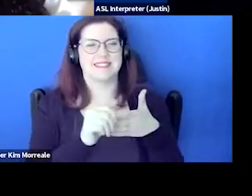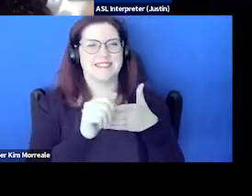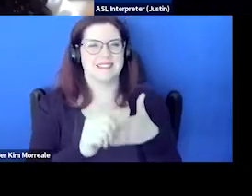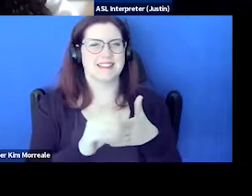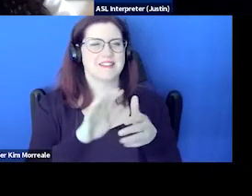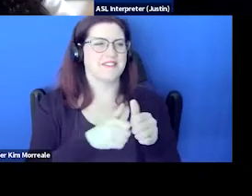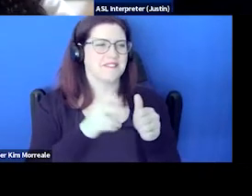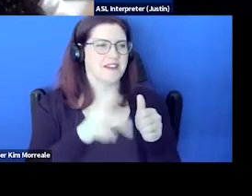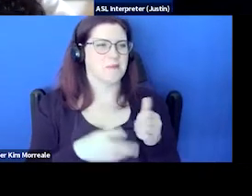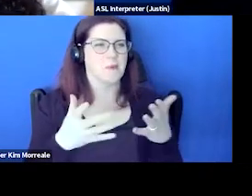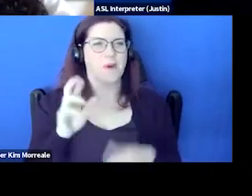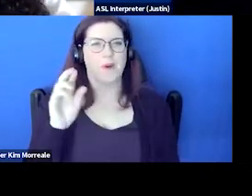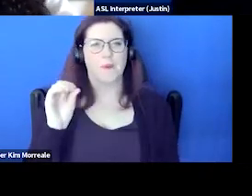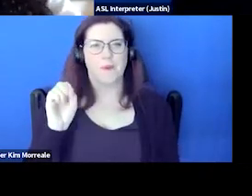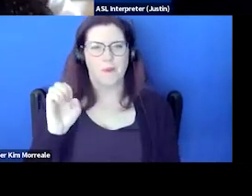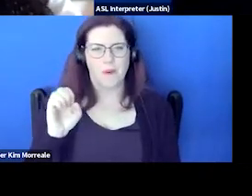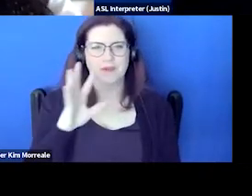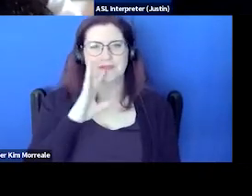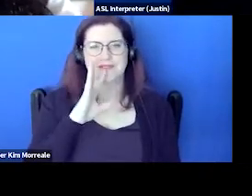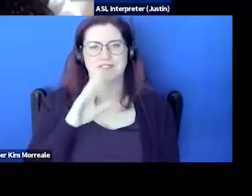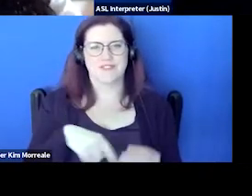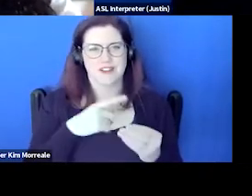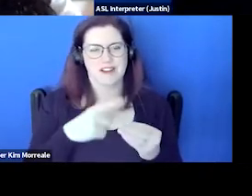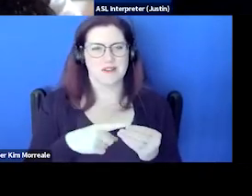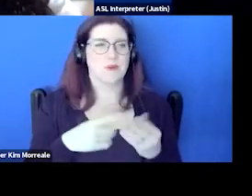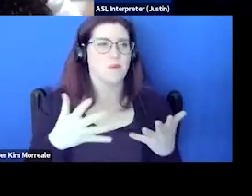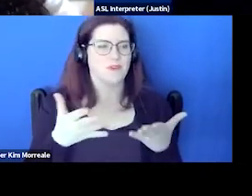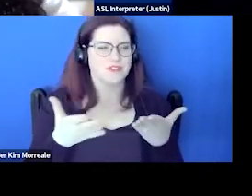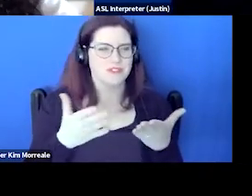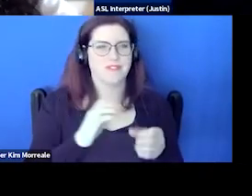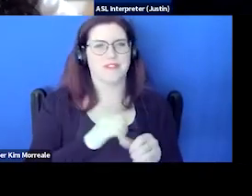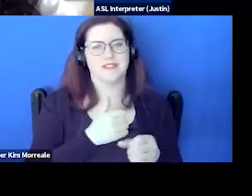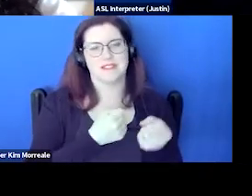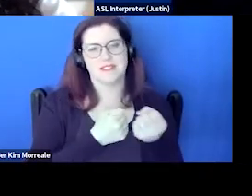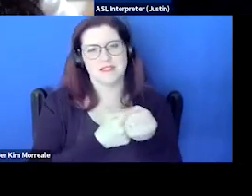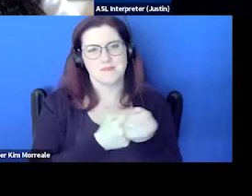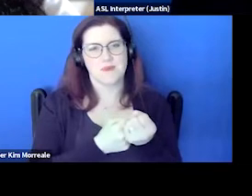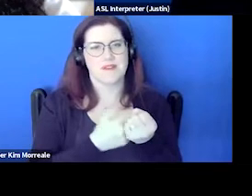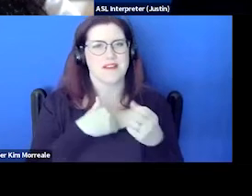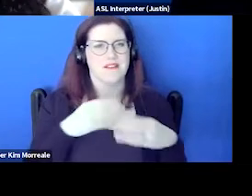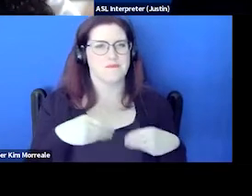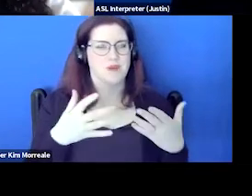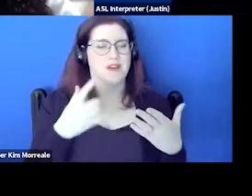what Rose talked about, what services and supports are provided at the tribal level.